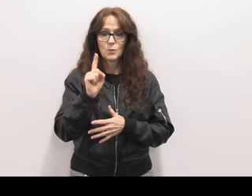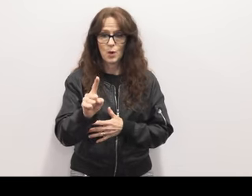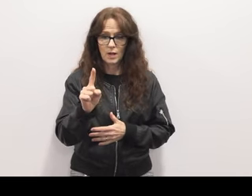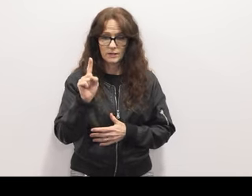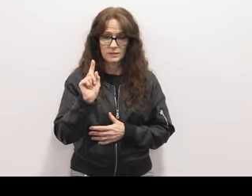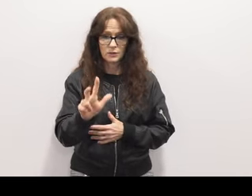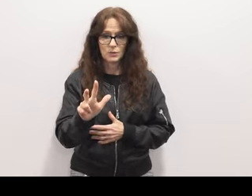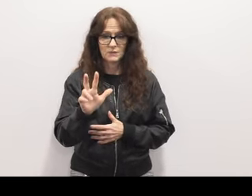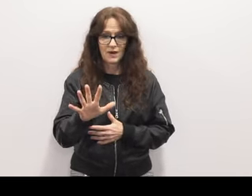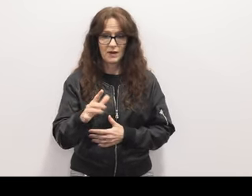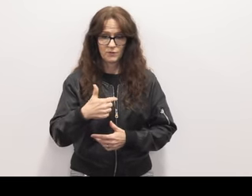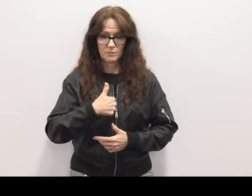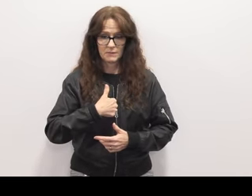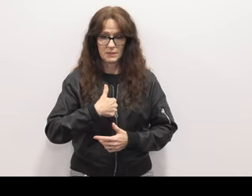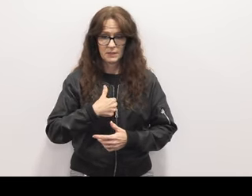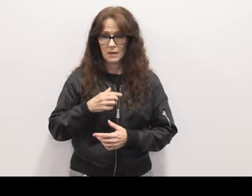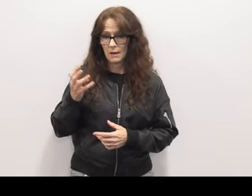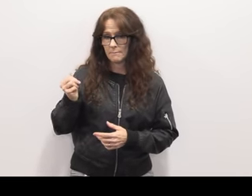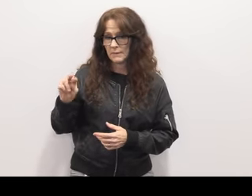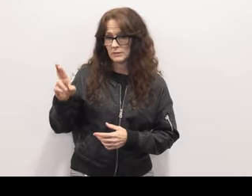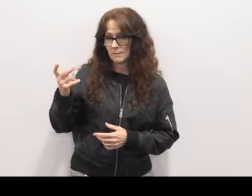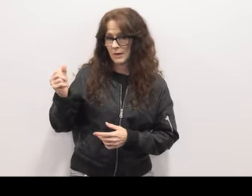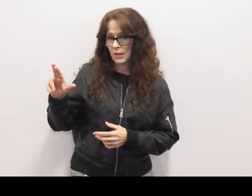But I'm hearing from Mr. Miller and Ms. Lopez